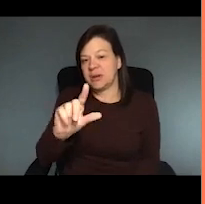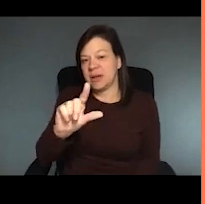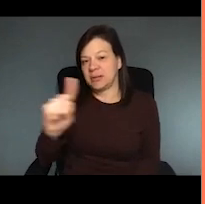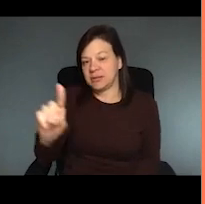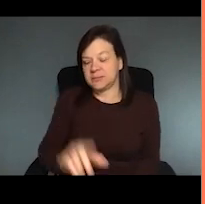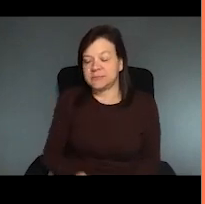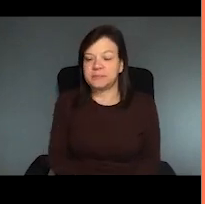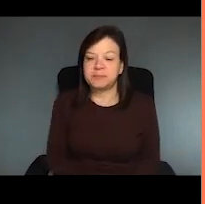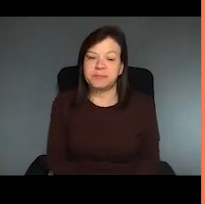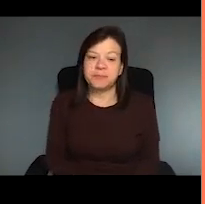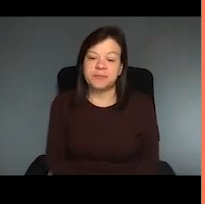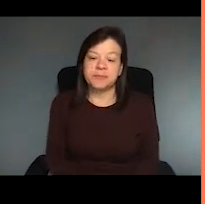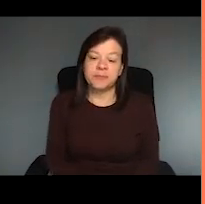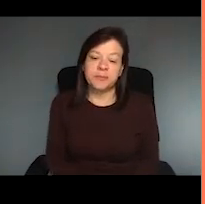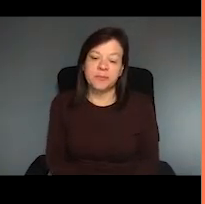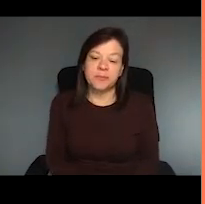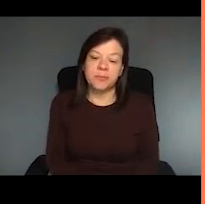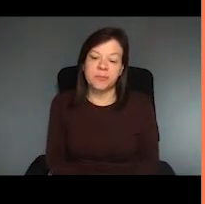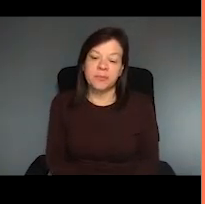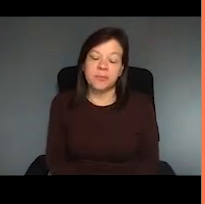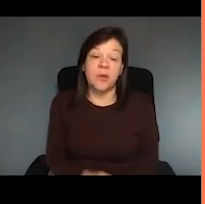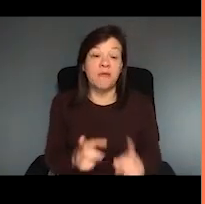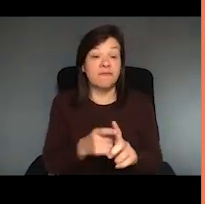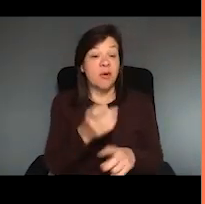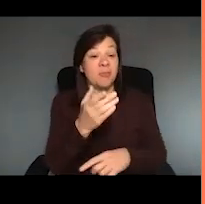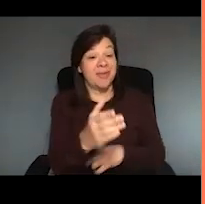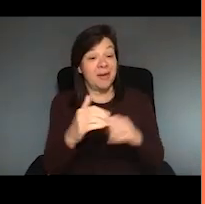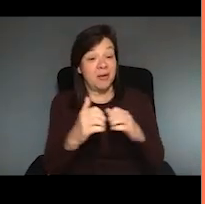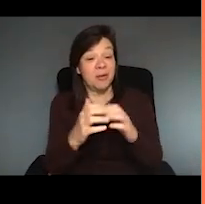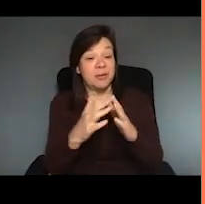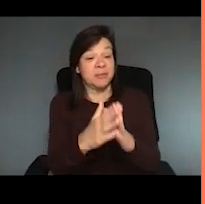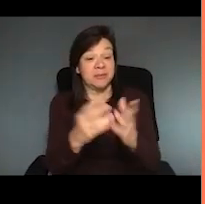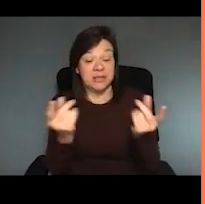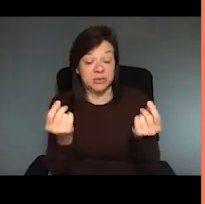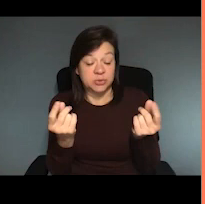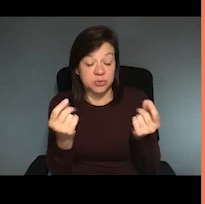FROM THERE THE IMPLEMENTATION IS ONCE AGAIN USING THE